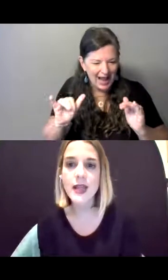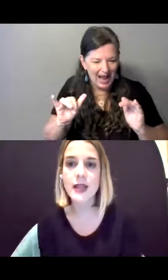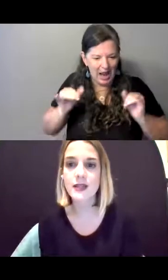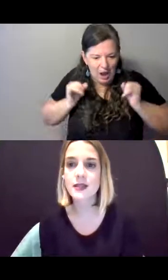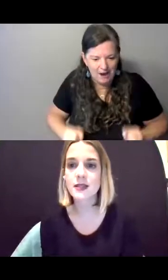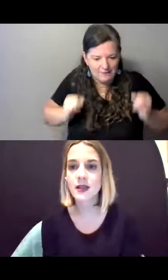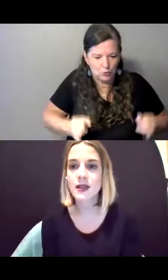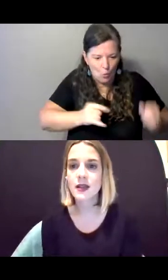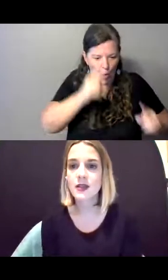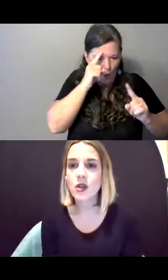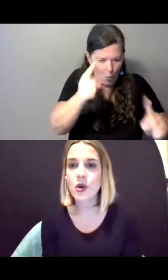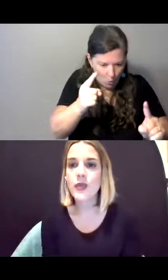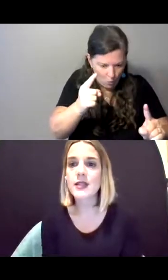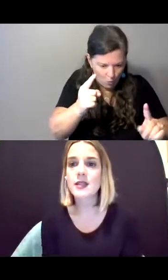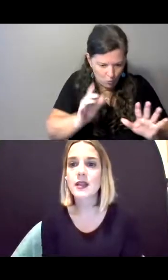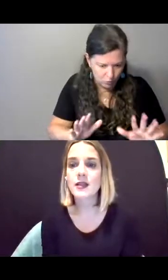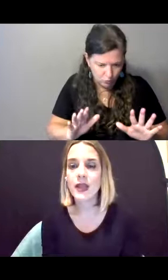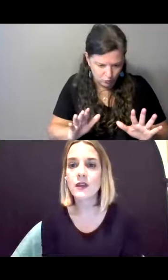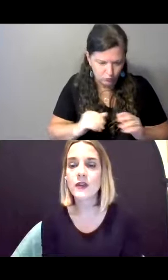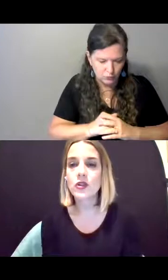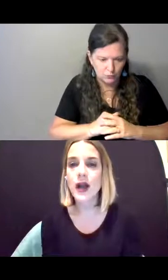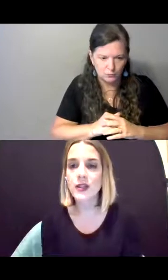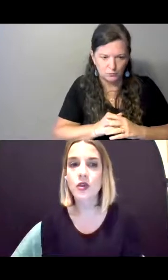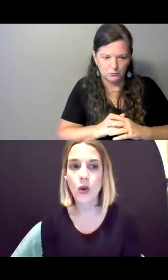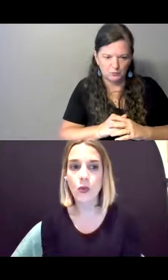seconds. So, that's the individualized goal.